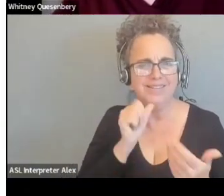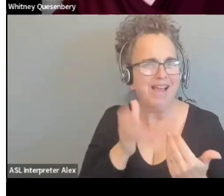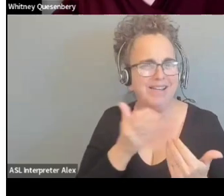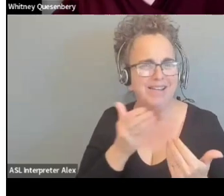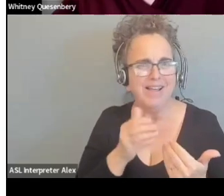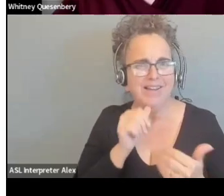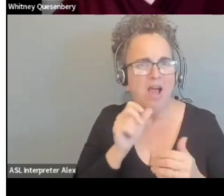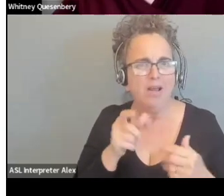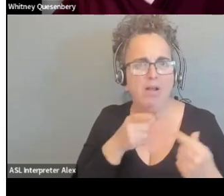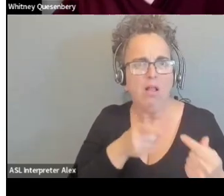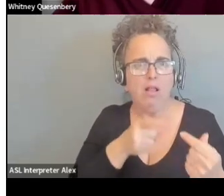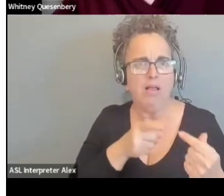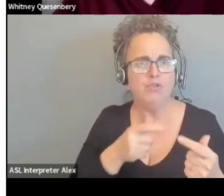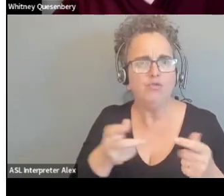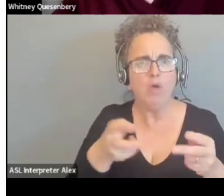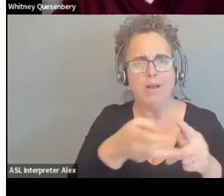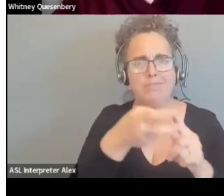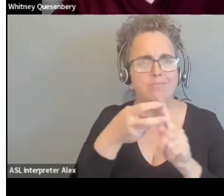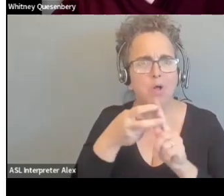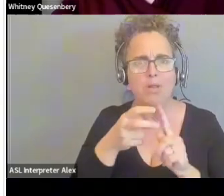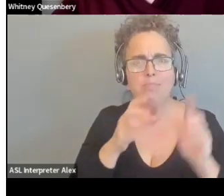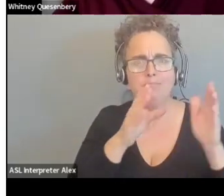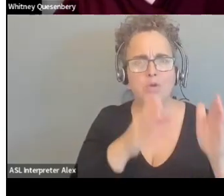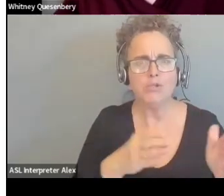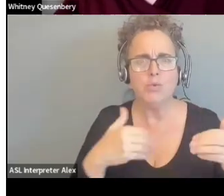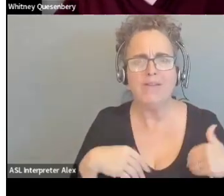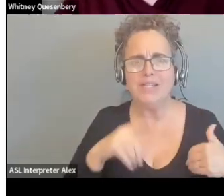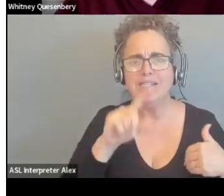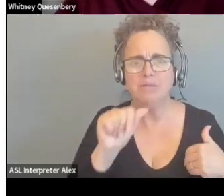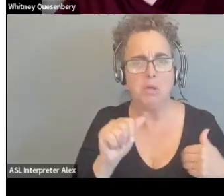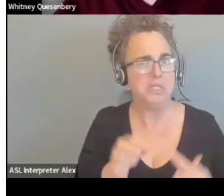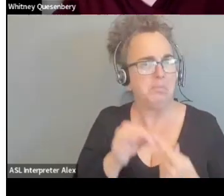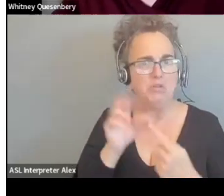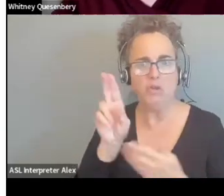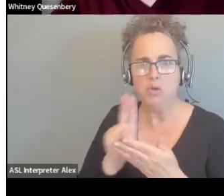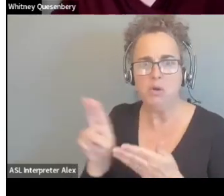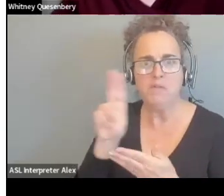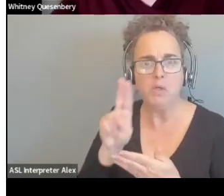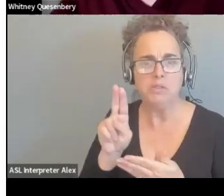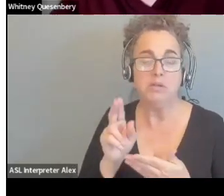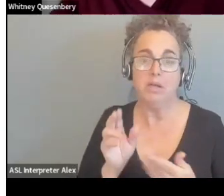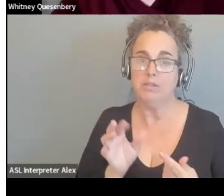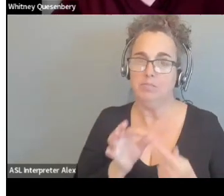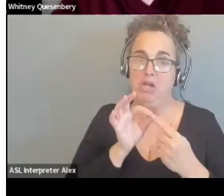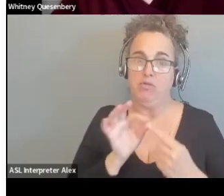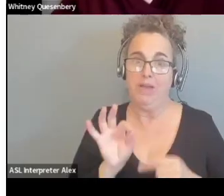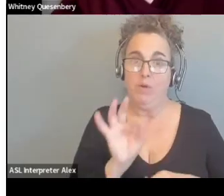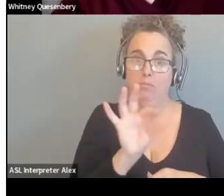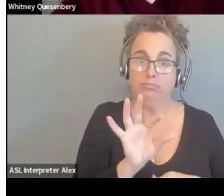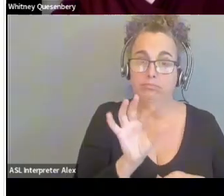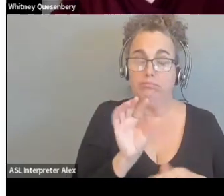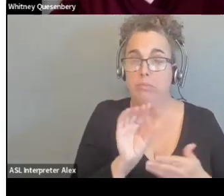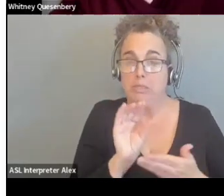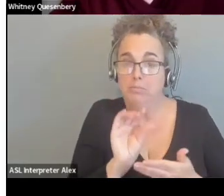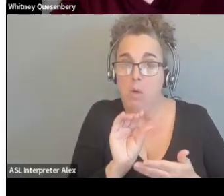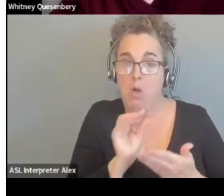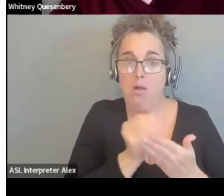for testing if you're at a university and especially if you're paying a small amount and as an honorarium, you can post it as a job.